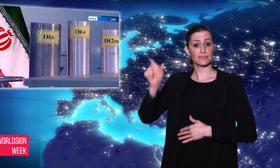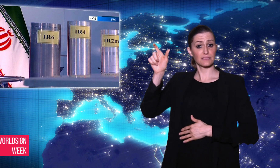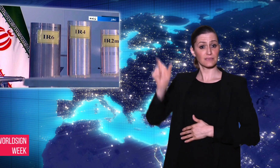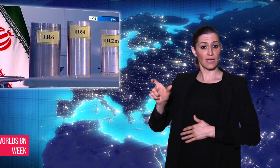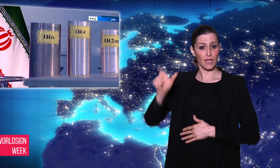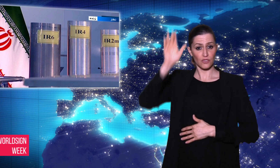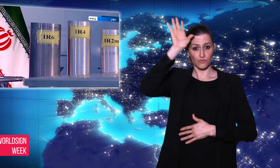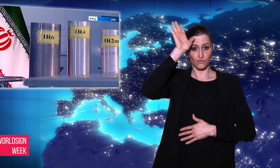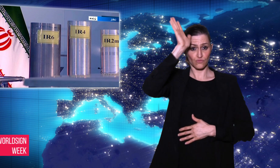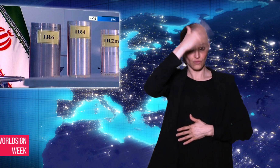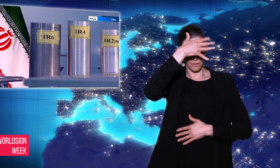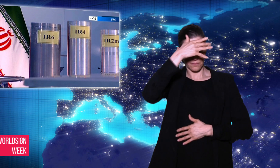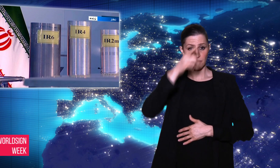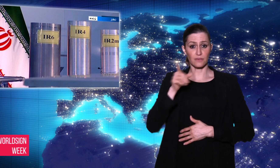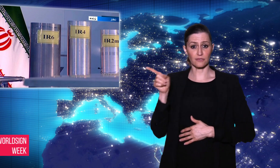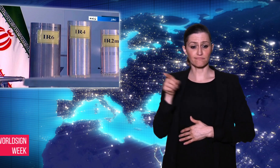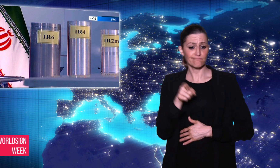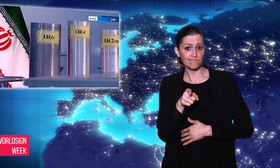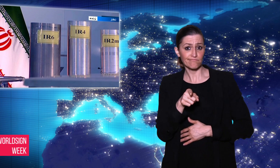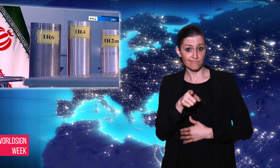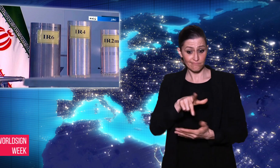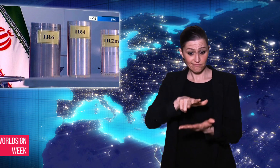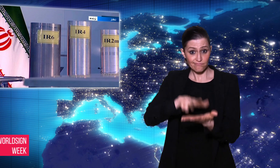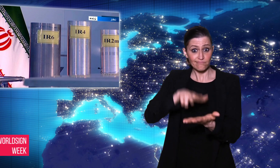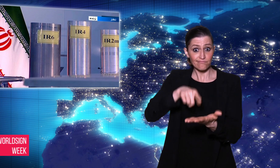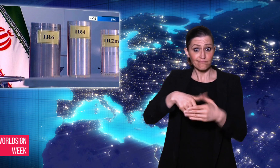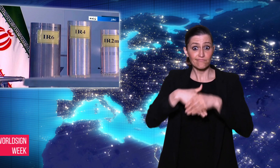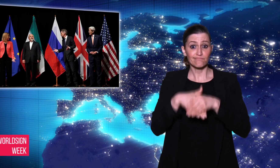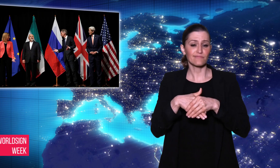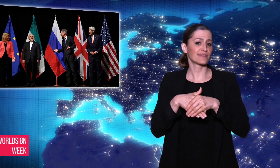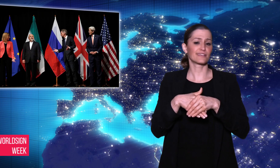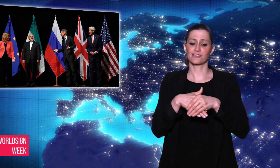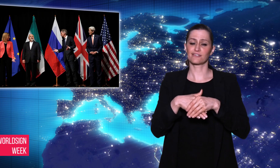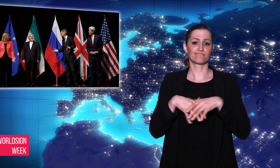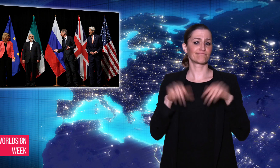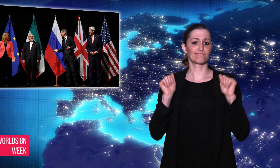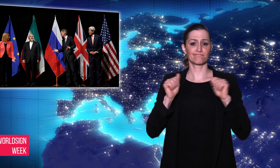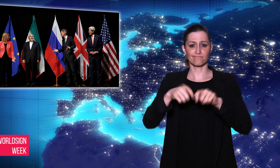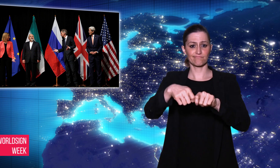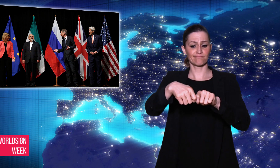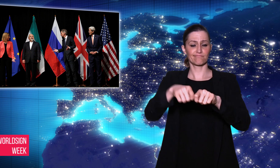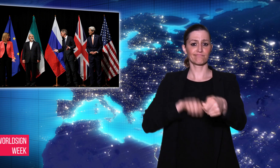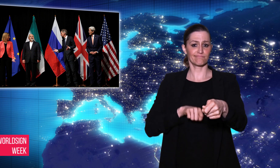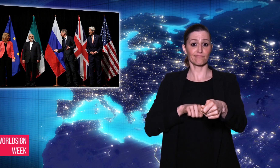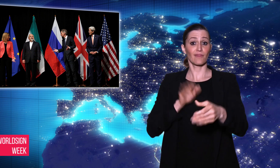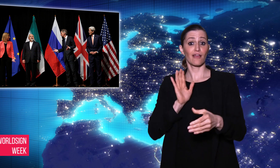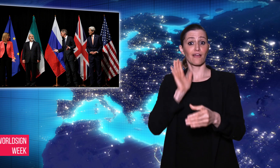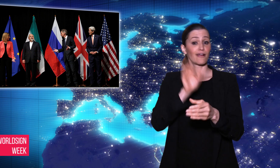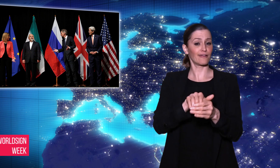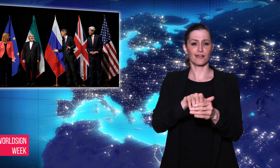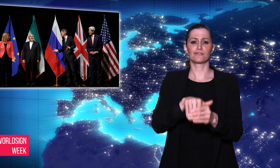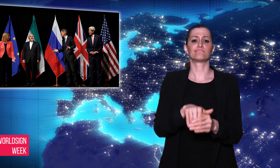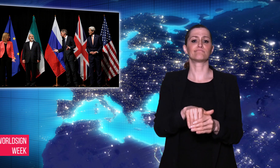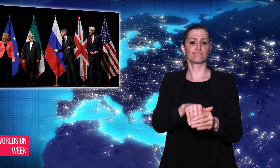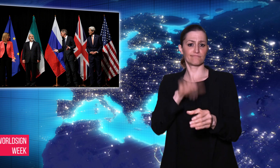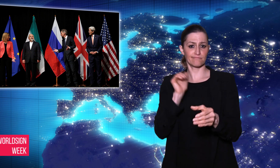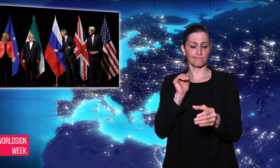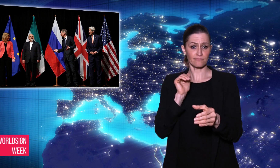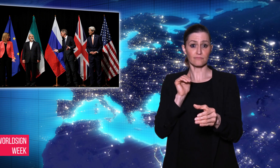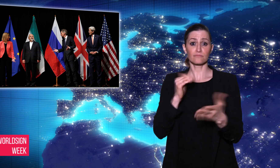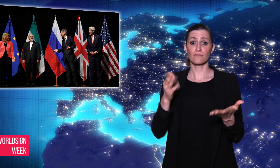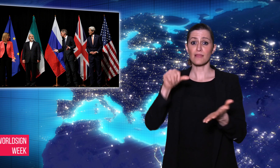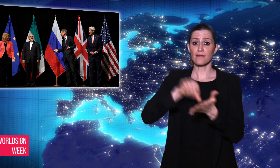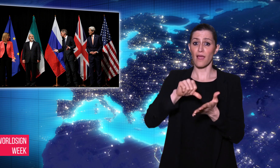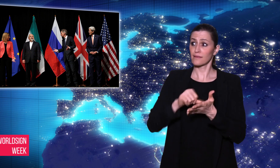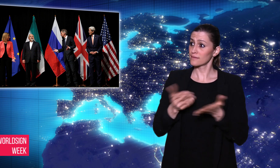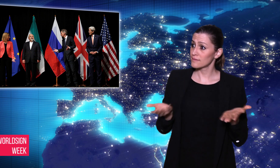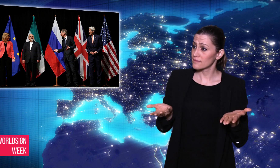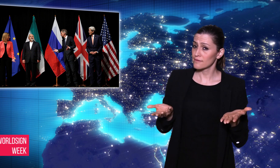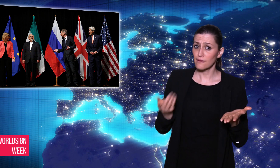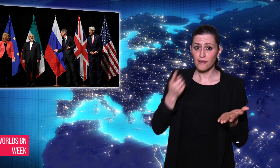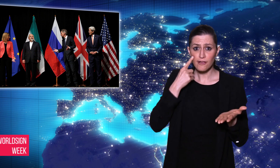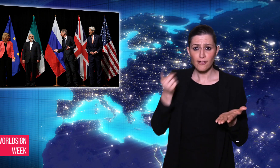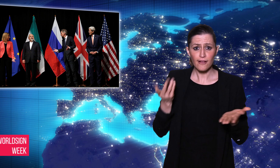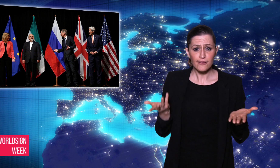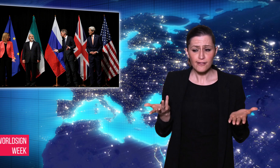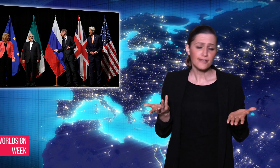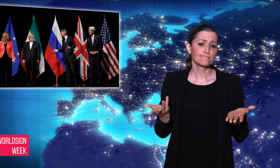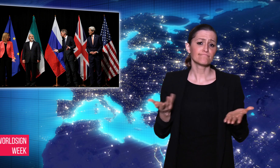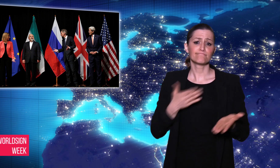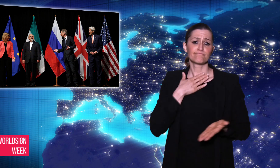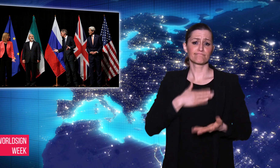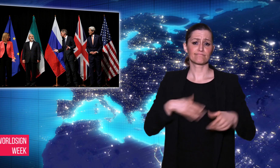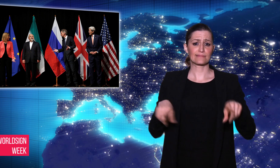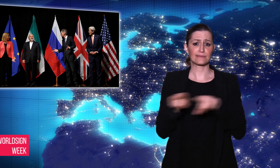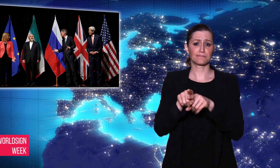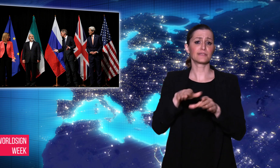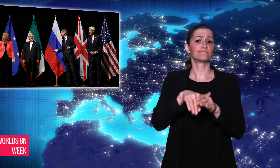President Donald Trump left the agreement last year.